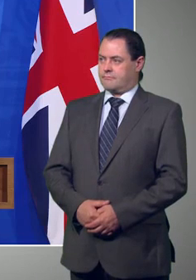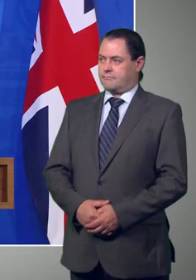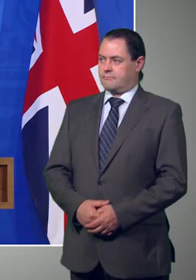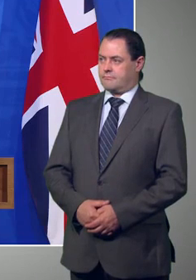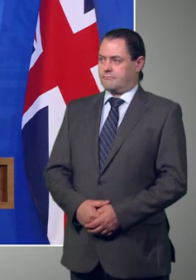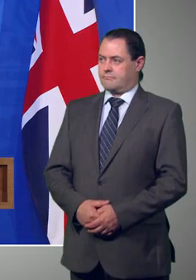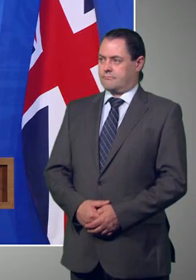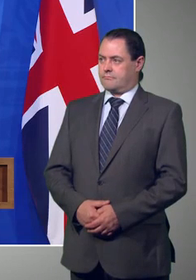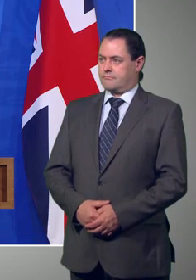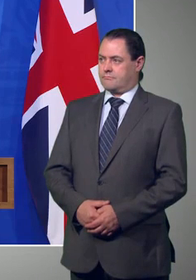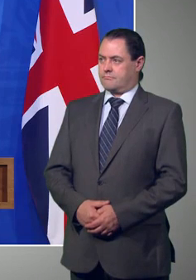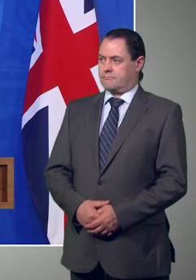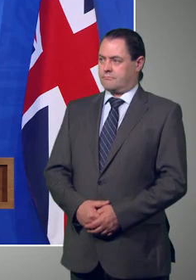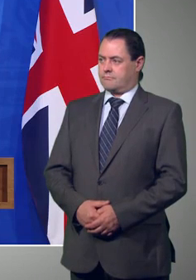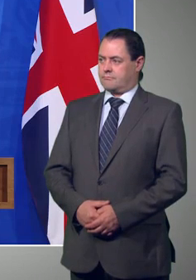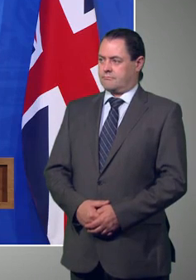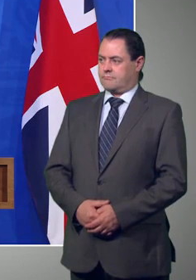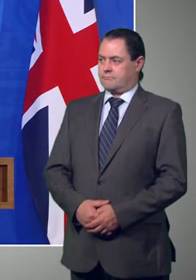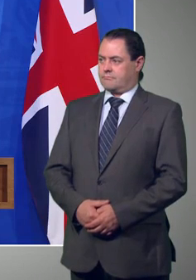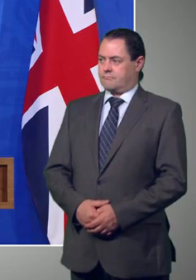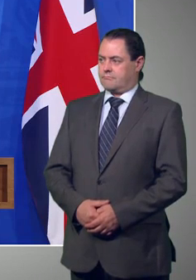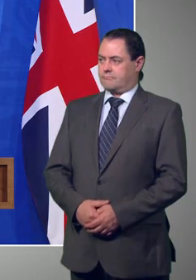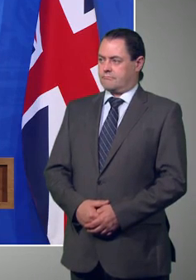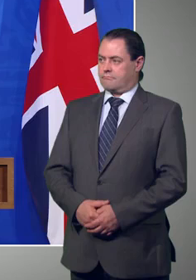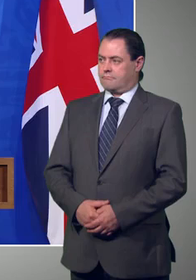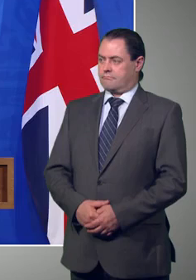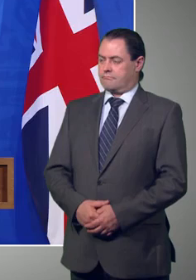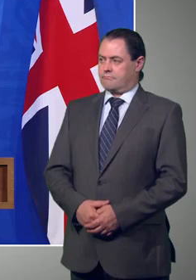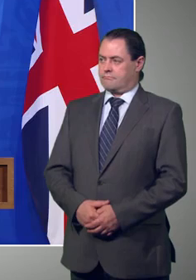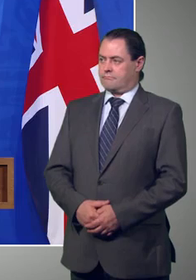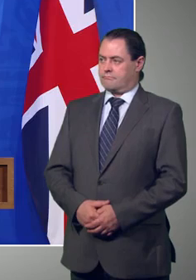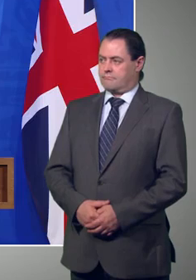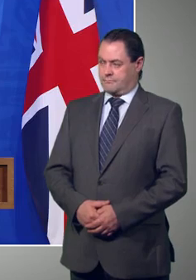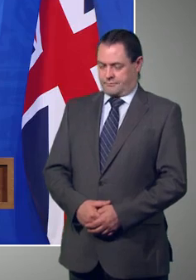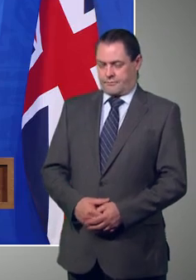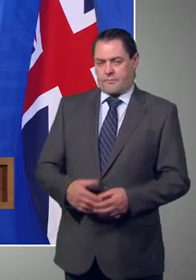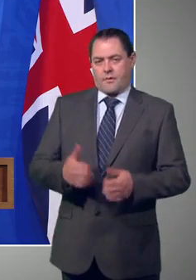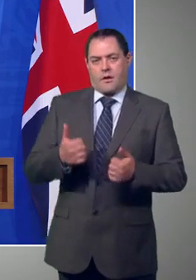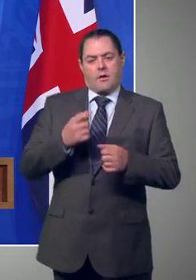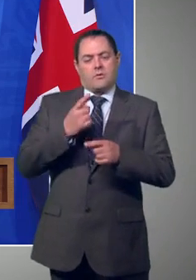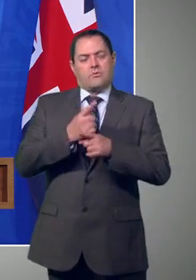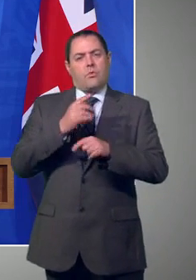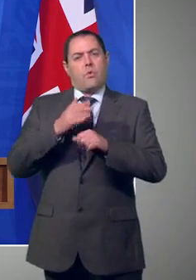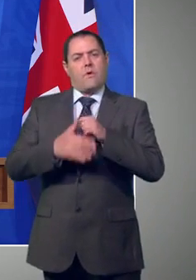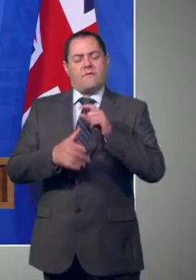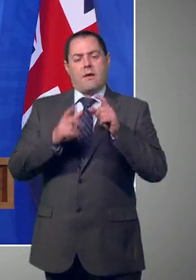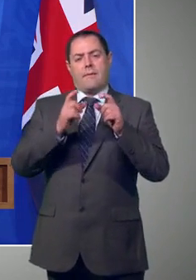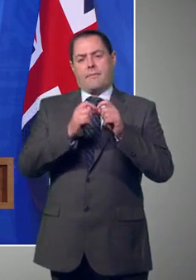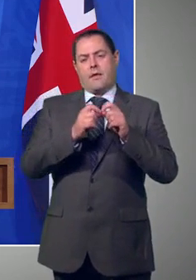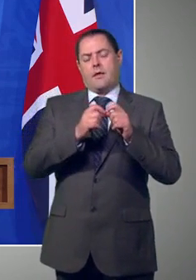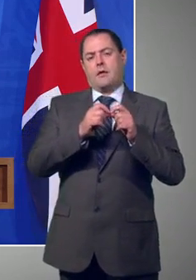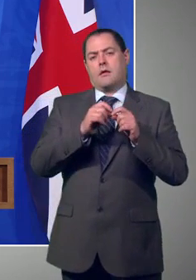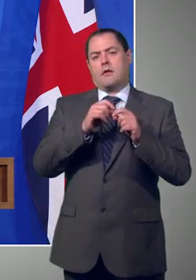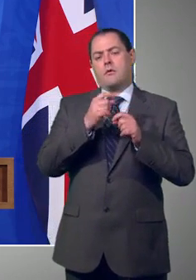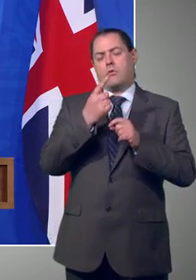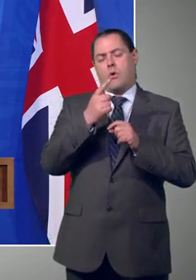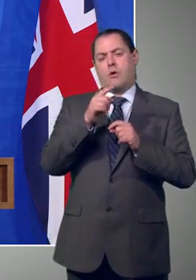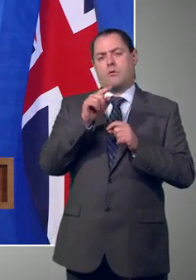identified in India so called